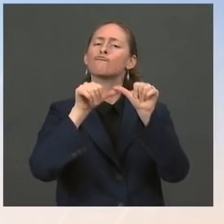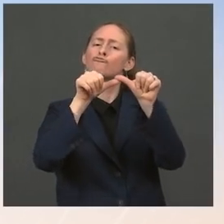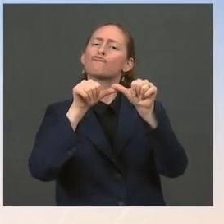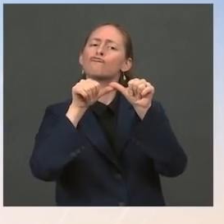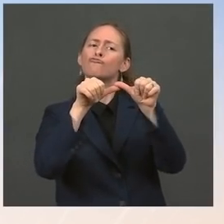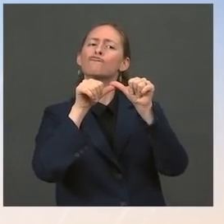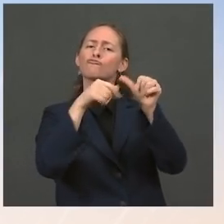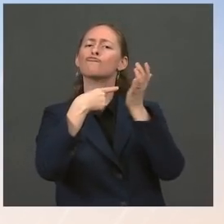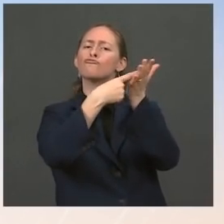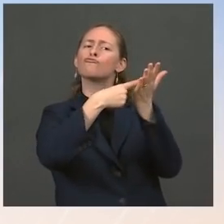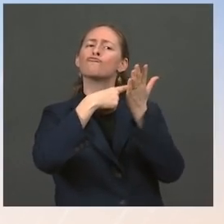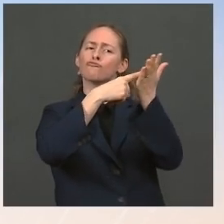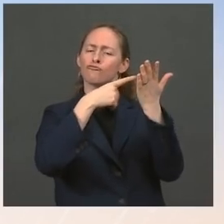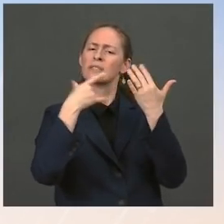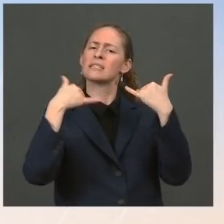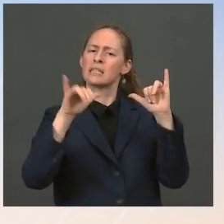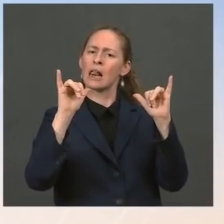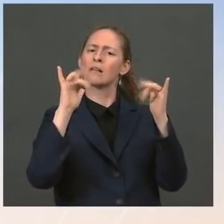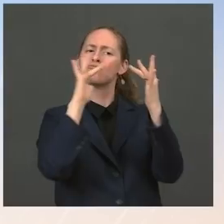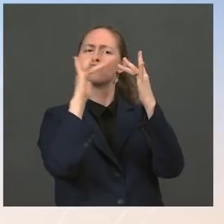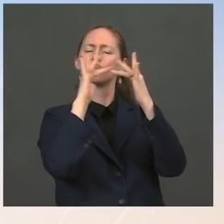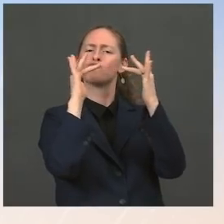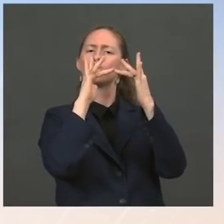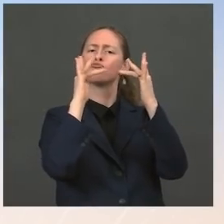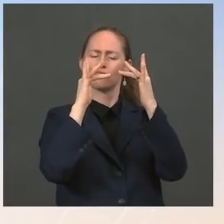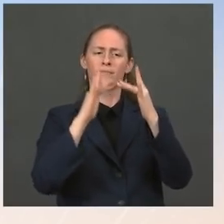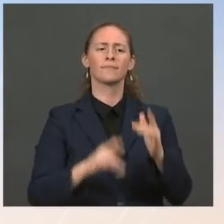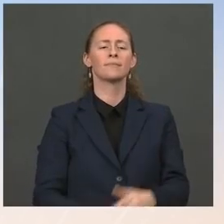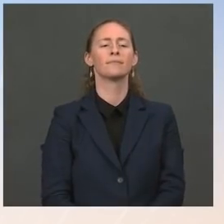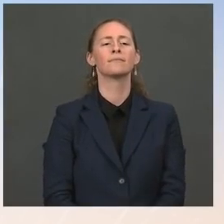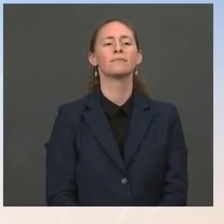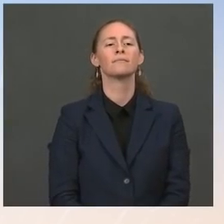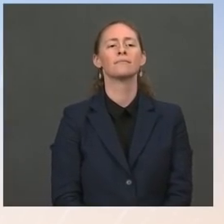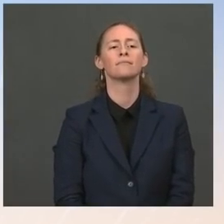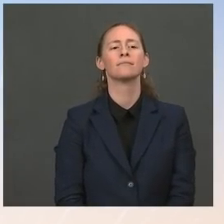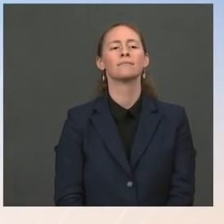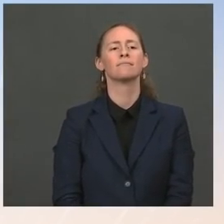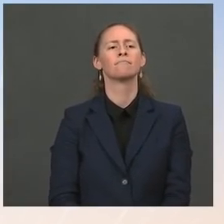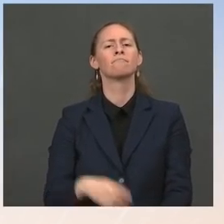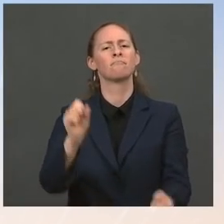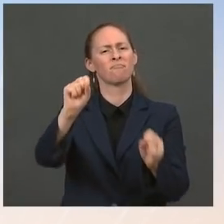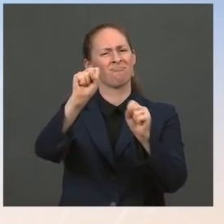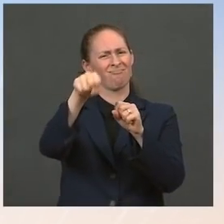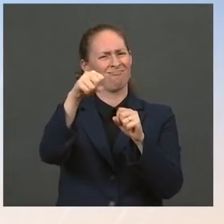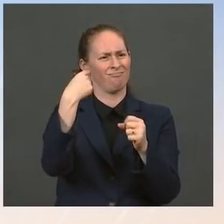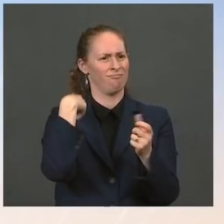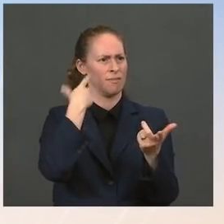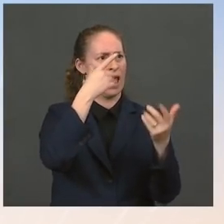So, what we've said, of course -- and we continue to believe -- is that leader-level engagement is an important part of our effort